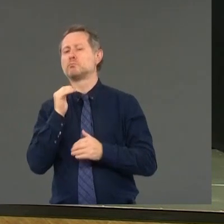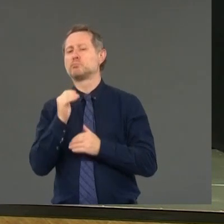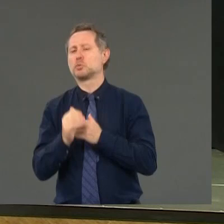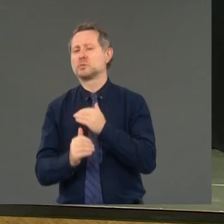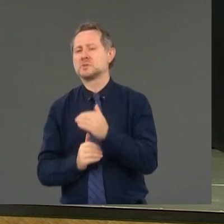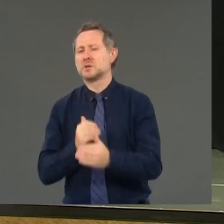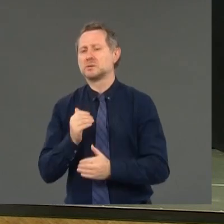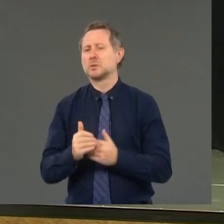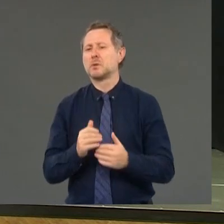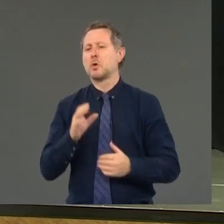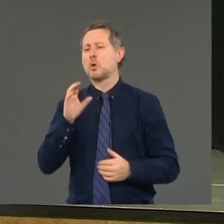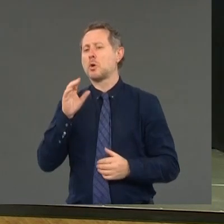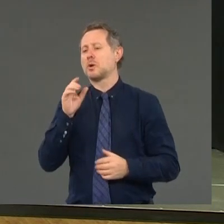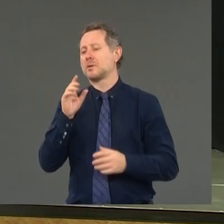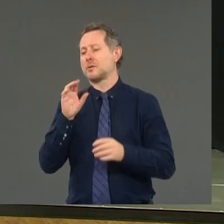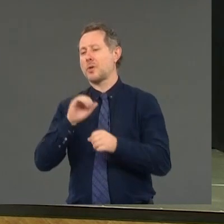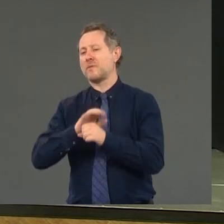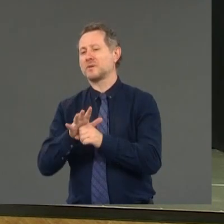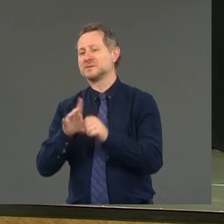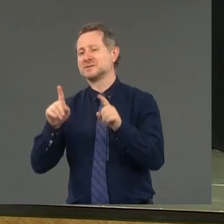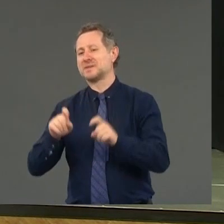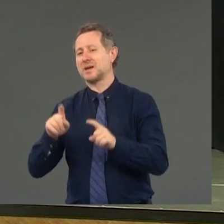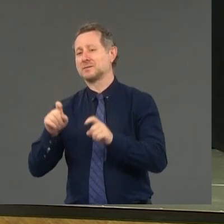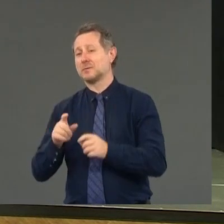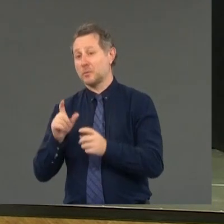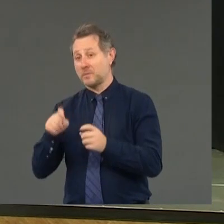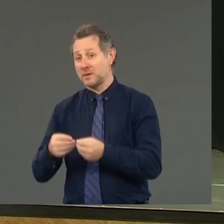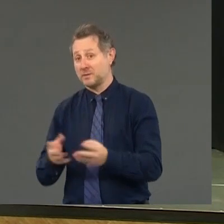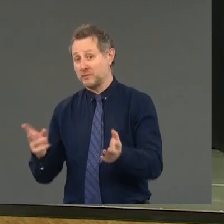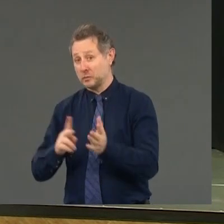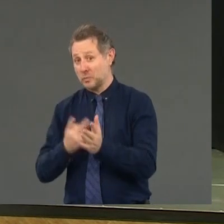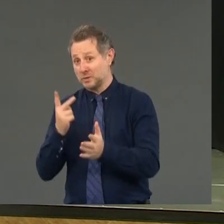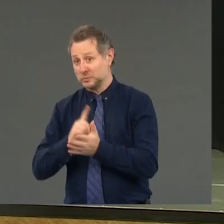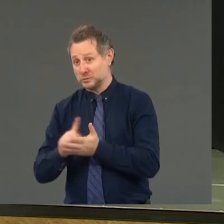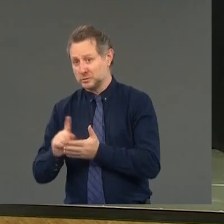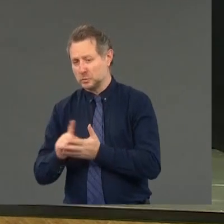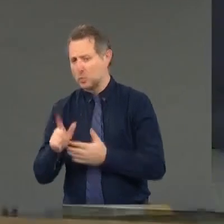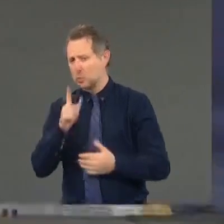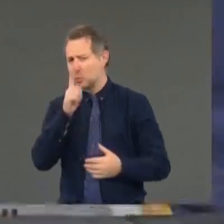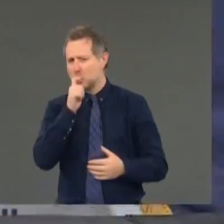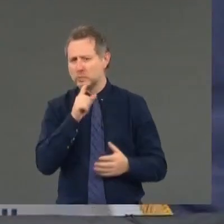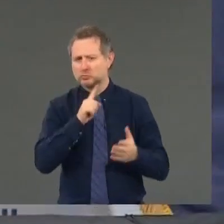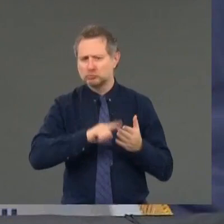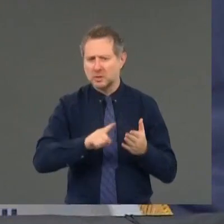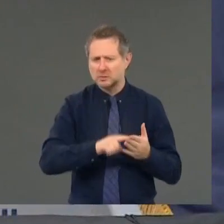ON NURSING HOMES, WHO PROCESSED THE COVID-19 TESTS THAT ARE NOW